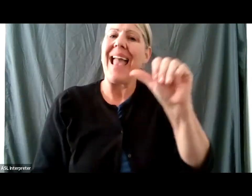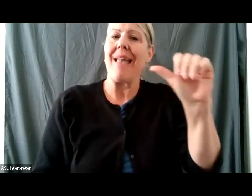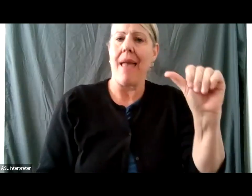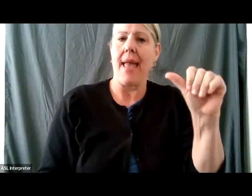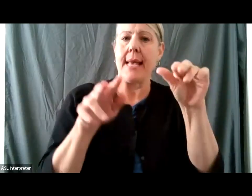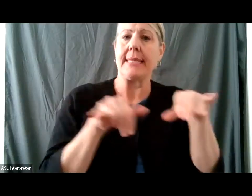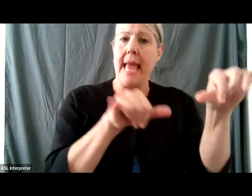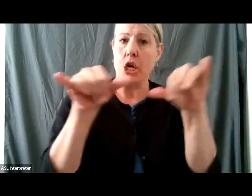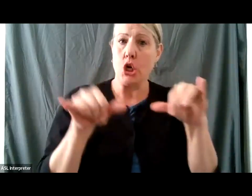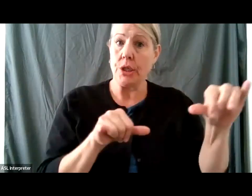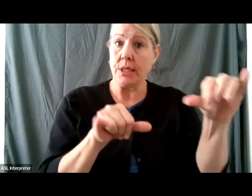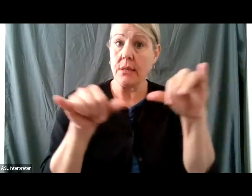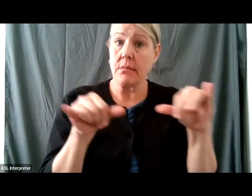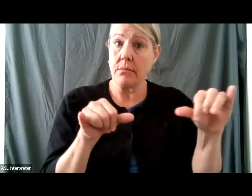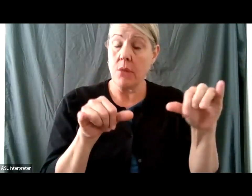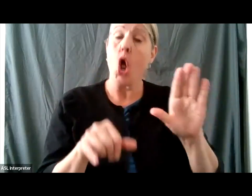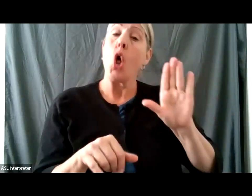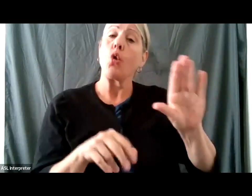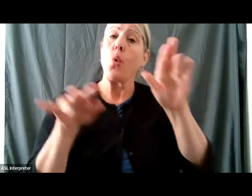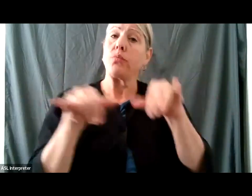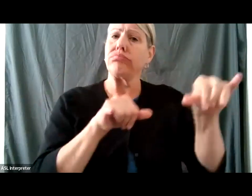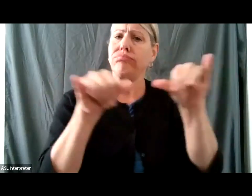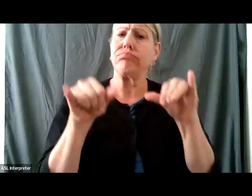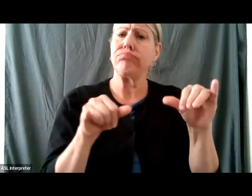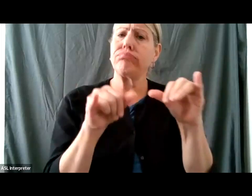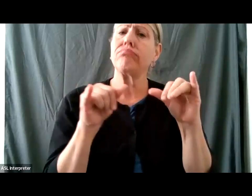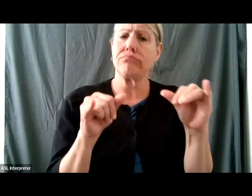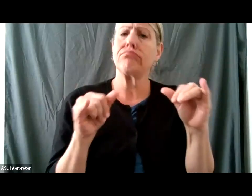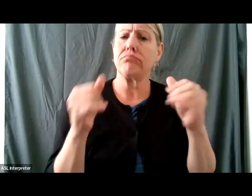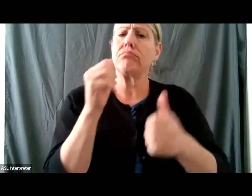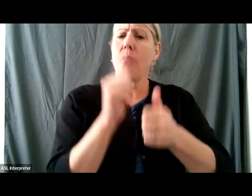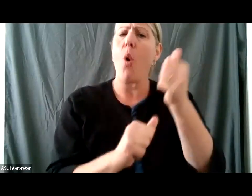The WCAG standards are pretty common throughout the globe.